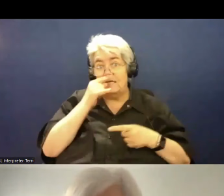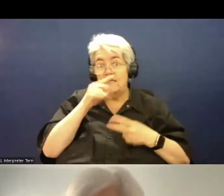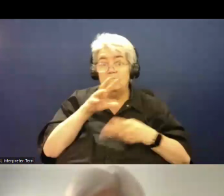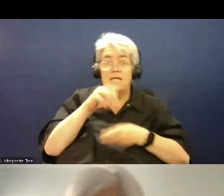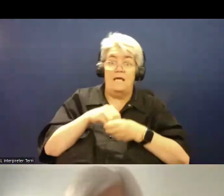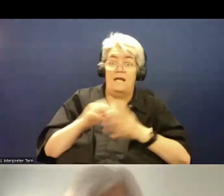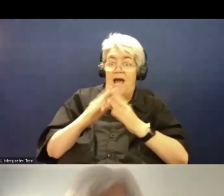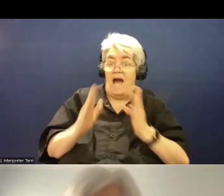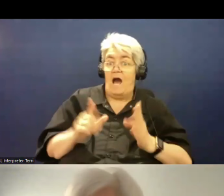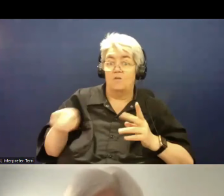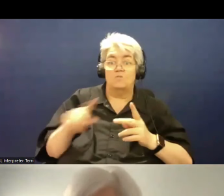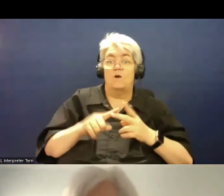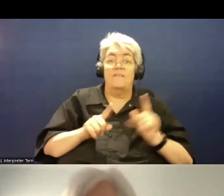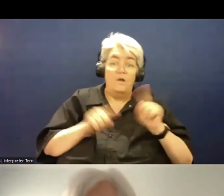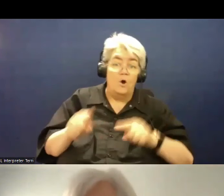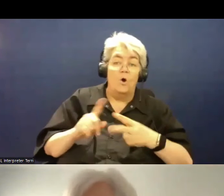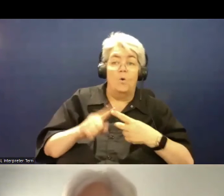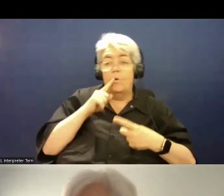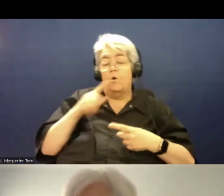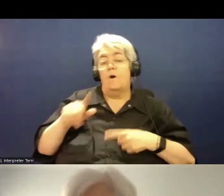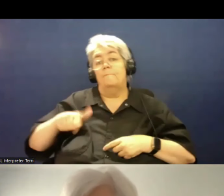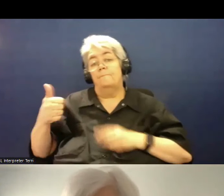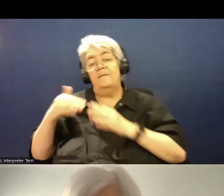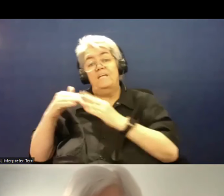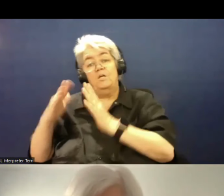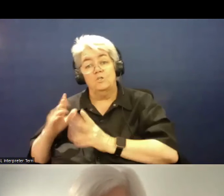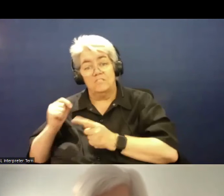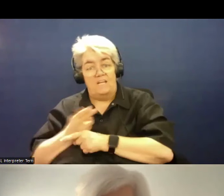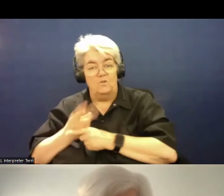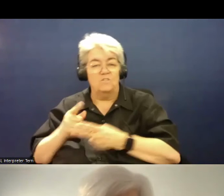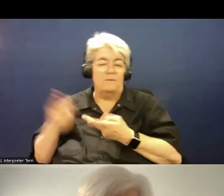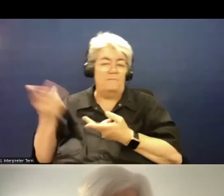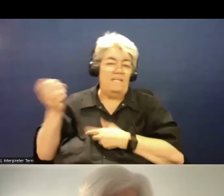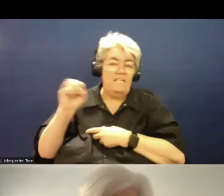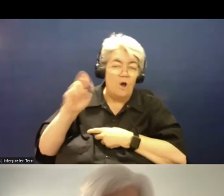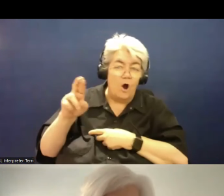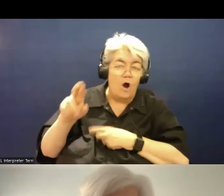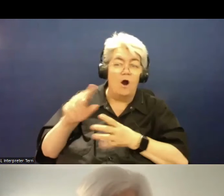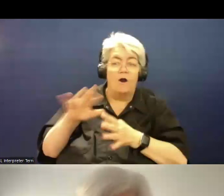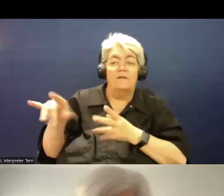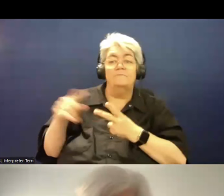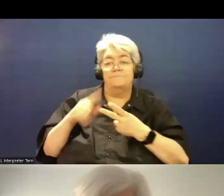RESPONDING OR PEERS CAN USE THEM. WE ARE DEVELOPING SELF REGULATION